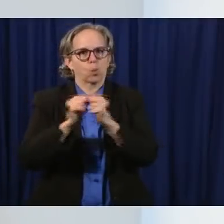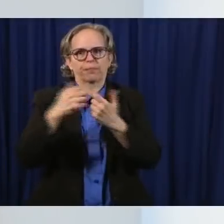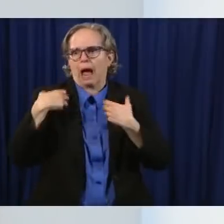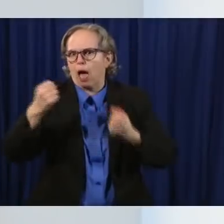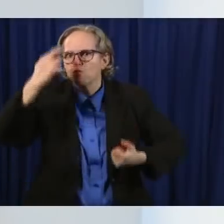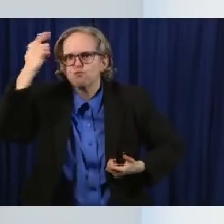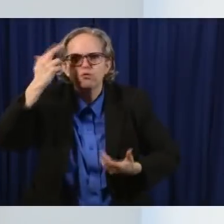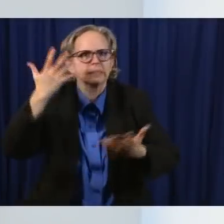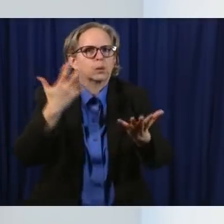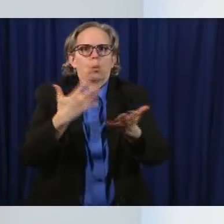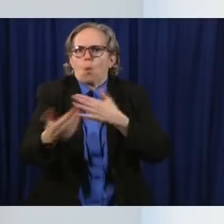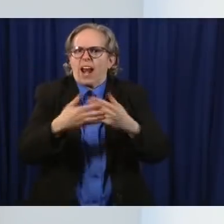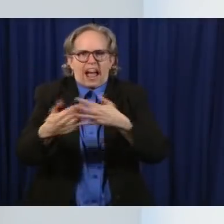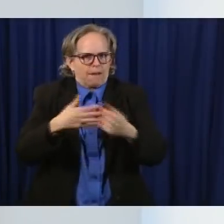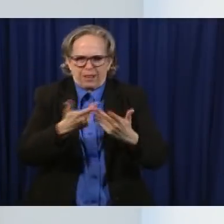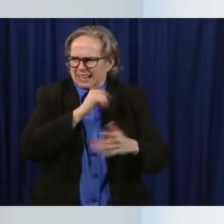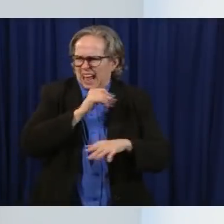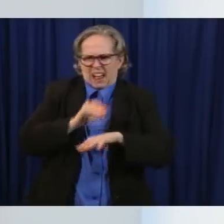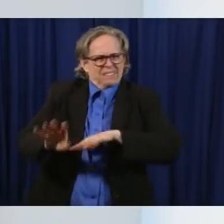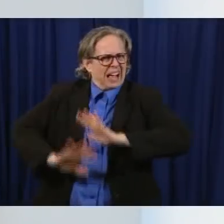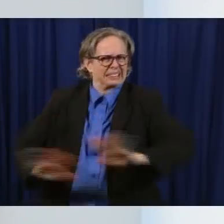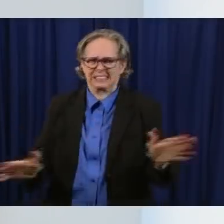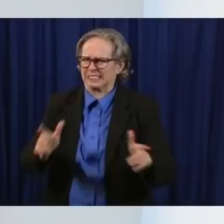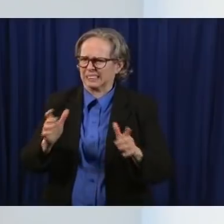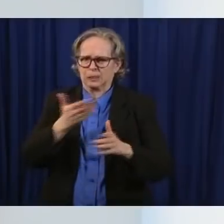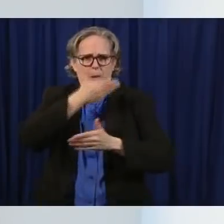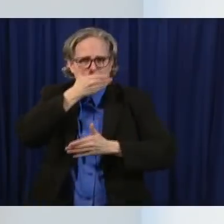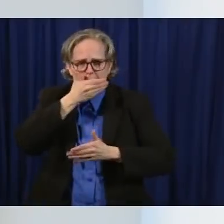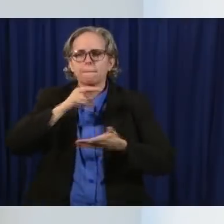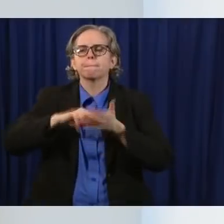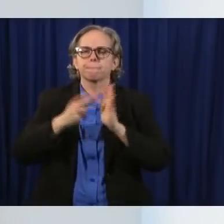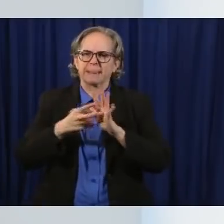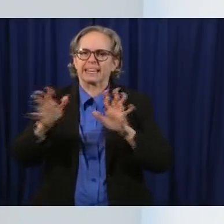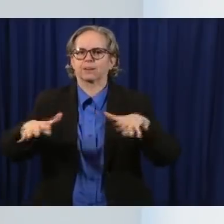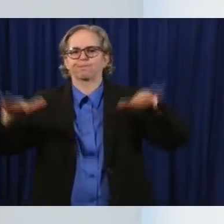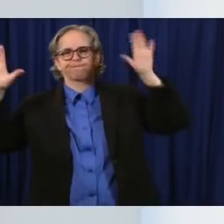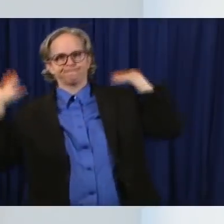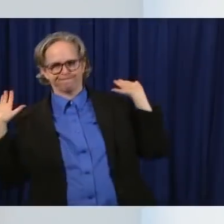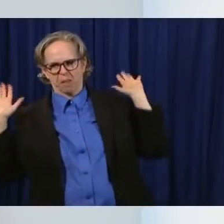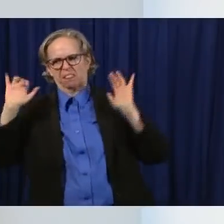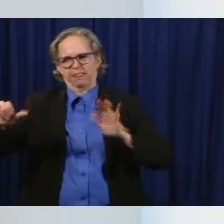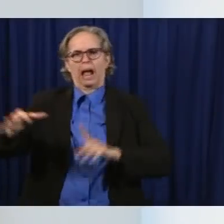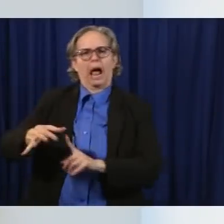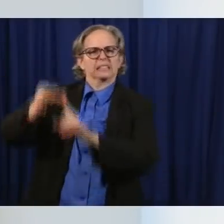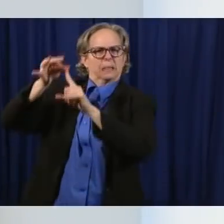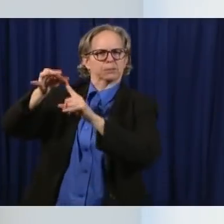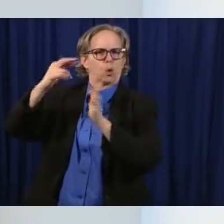COMPANY SAFETY POLICIES. WHEN AN EMPLOYEE IS SITTING ALONE IN IT AND CLOSED WORKSPACE.